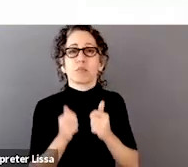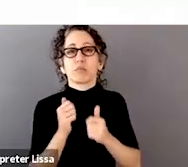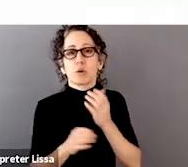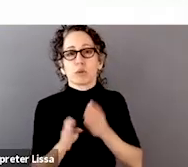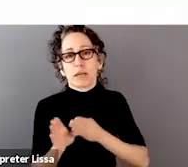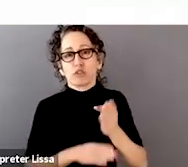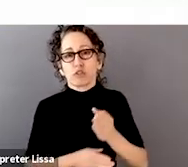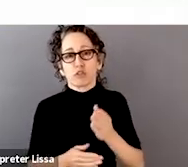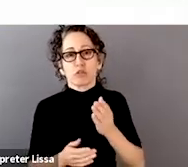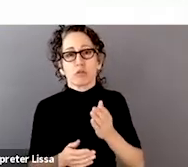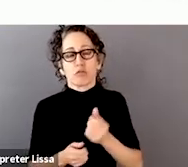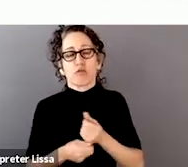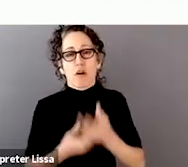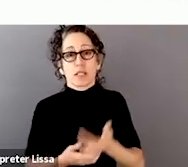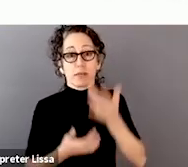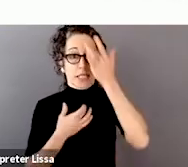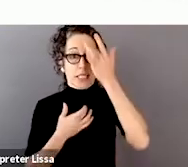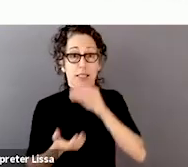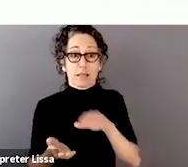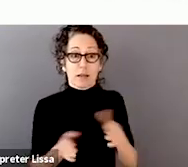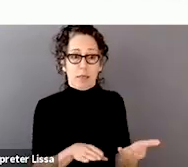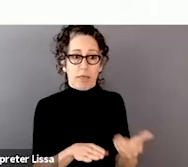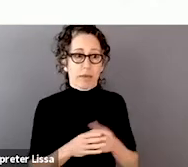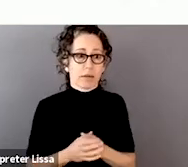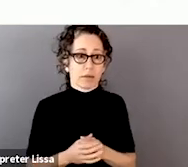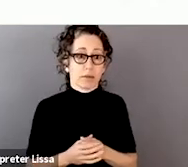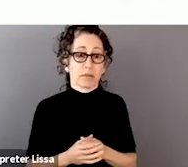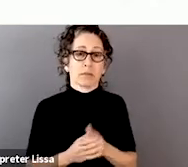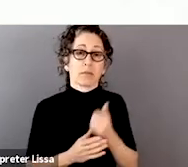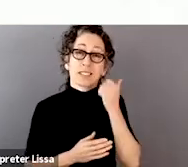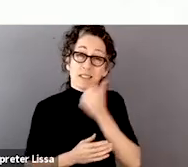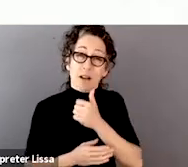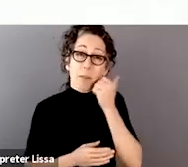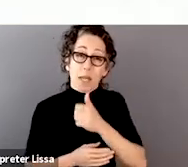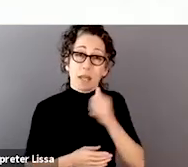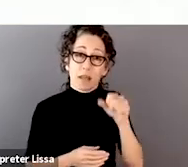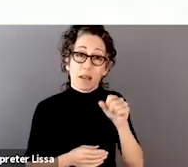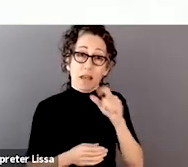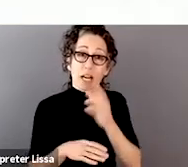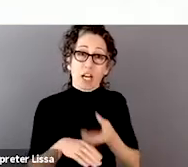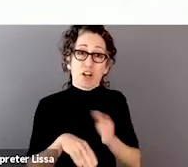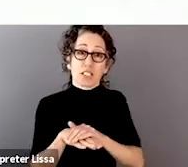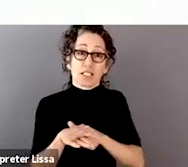Recurrence is a particular problem as it is incredibly common and increases mortality while decreasing quality of life.